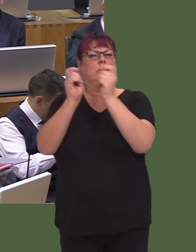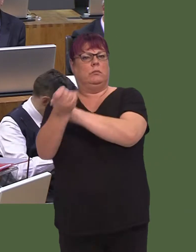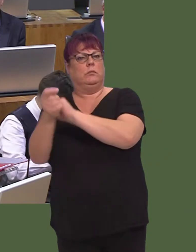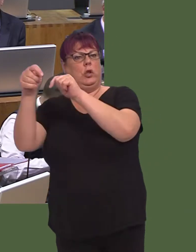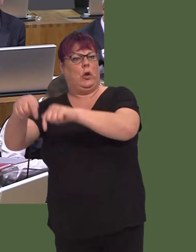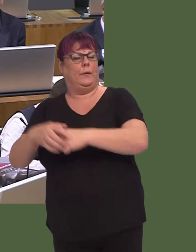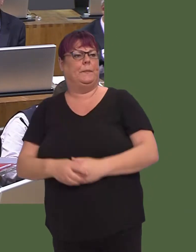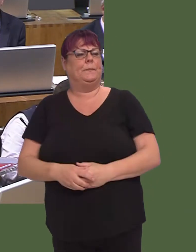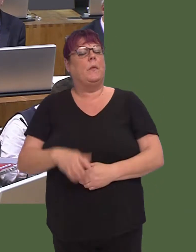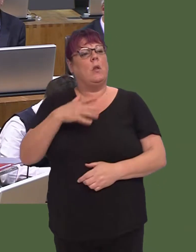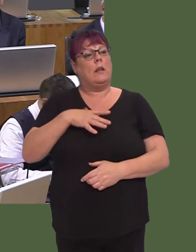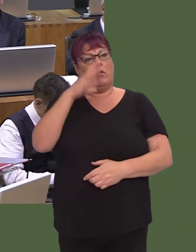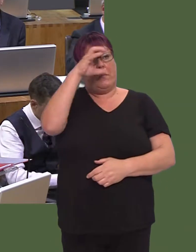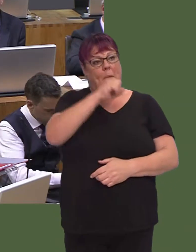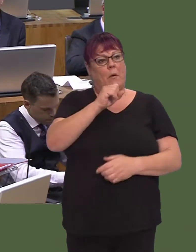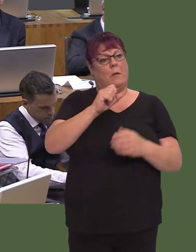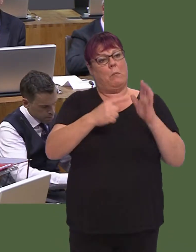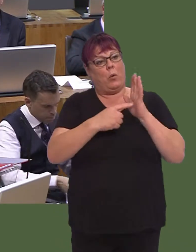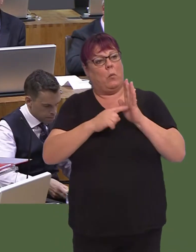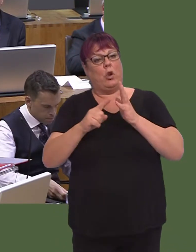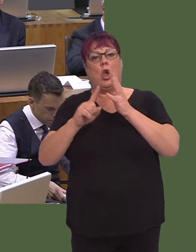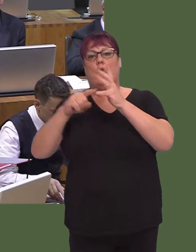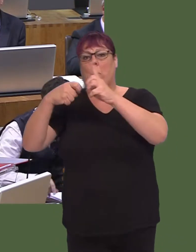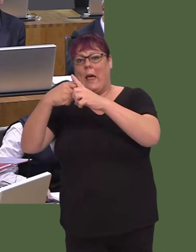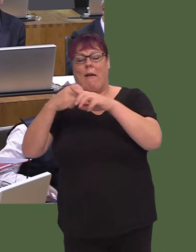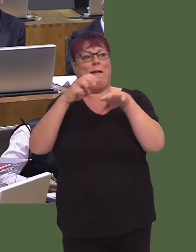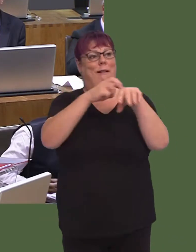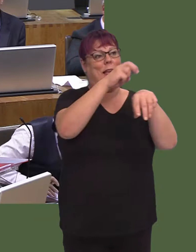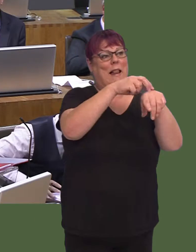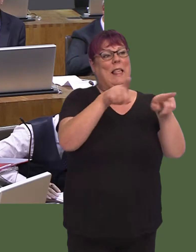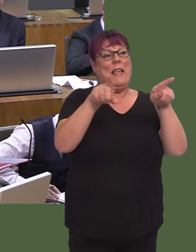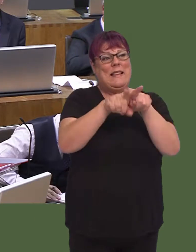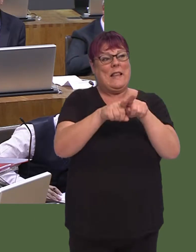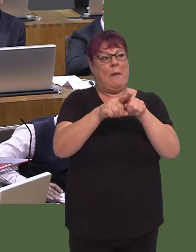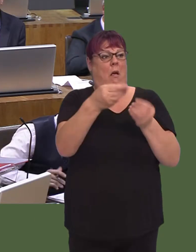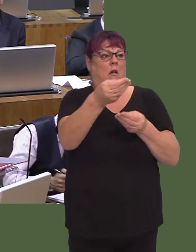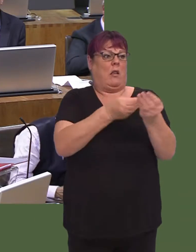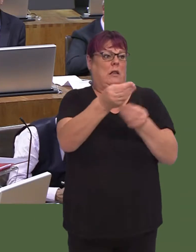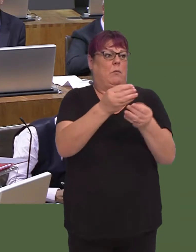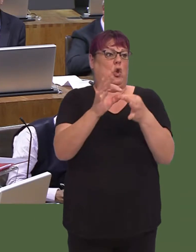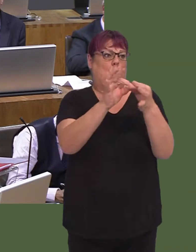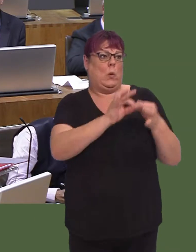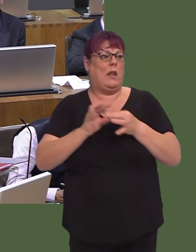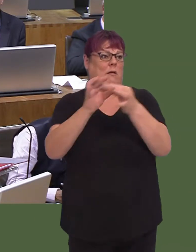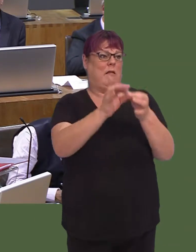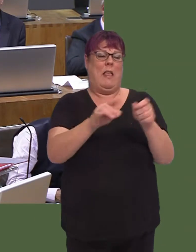The real issue that we must keep sight of here is that it's important that the UK and the Republic of Ireland are within the same customs union and have the same arrangements